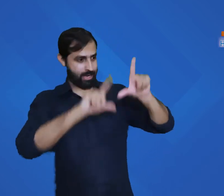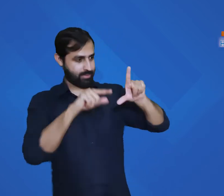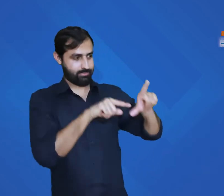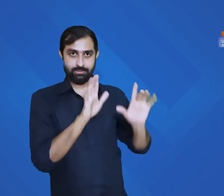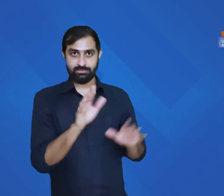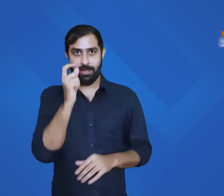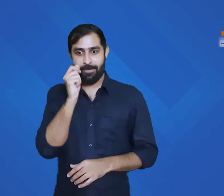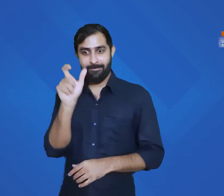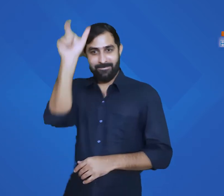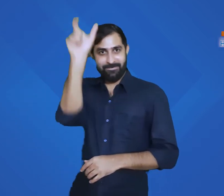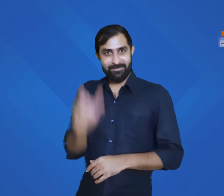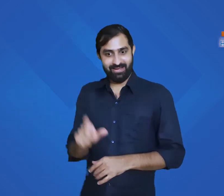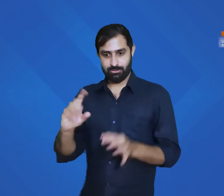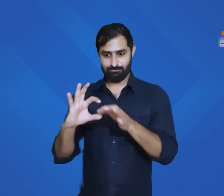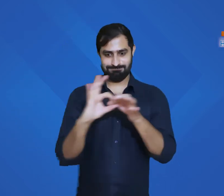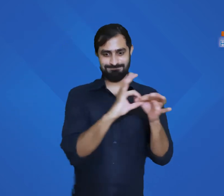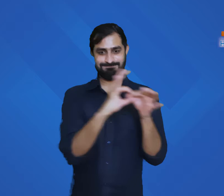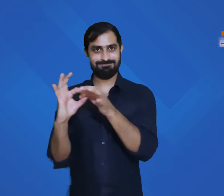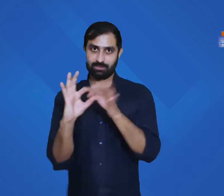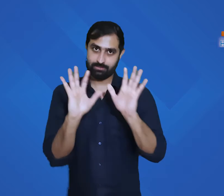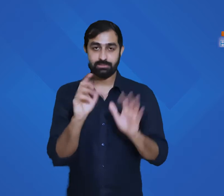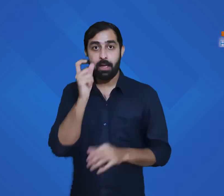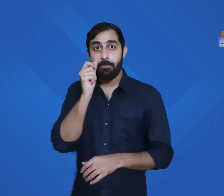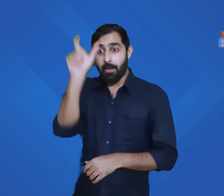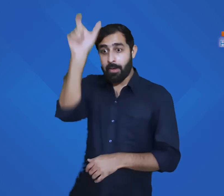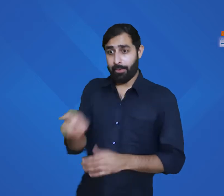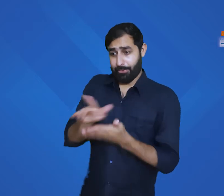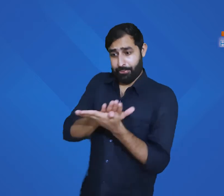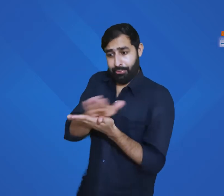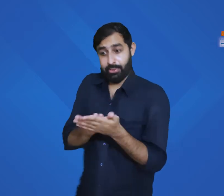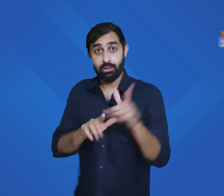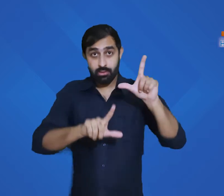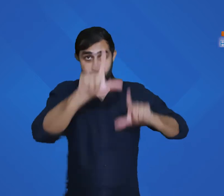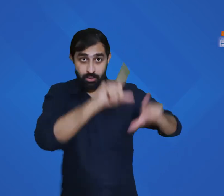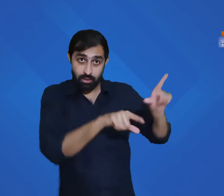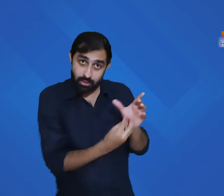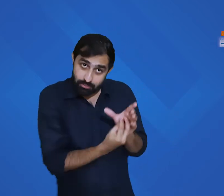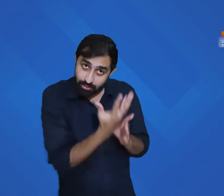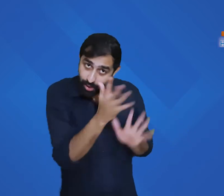As we all know that language defines us. Is evolution of language possible without human beings?